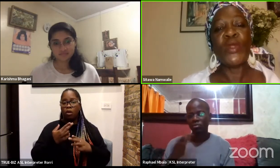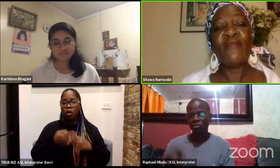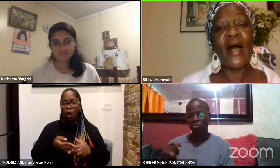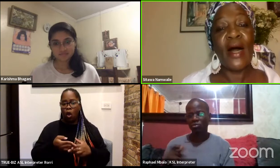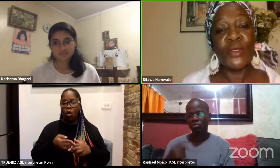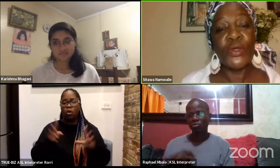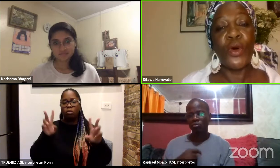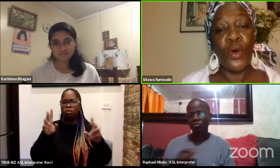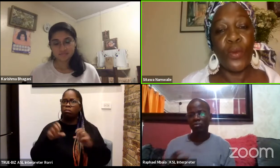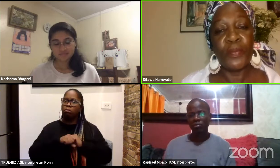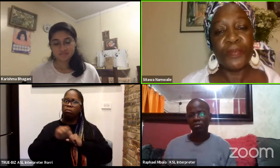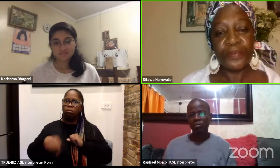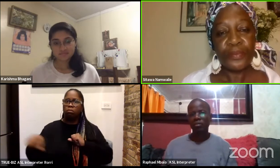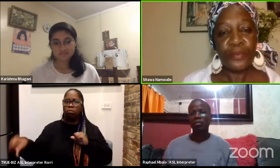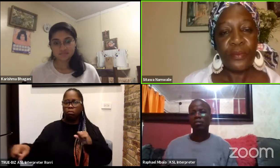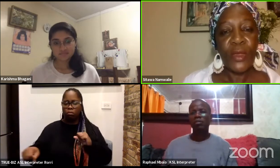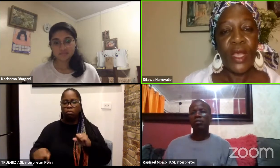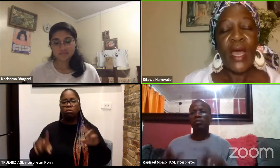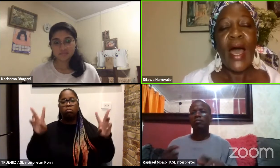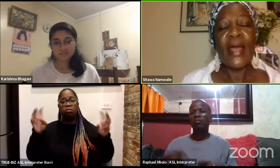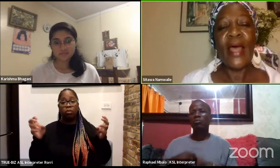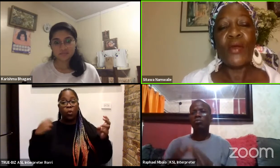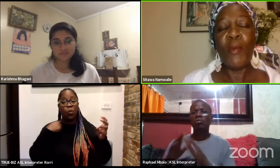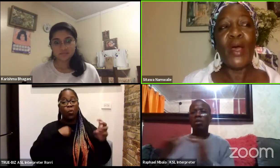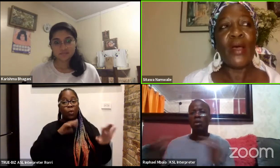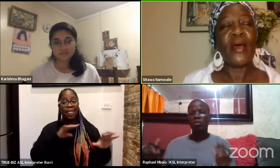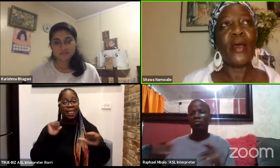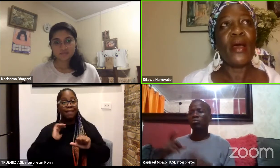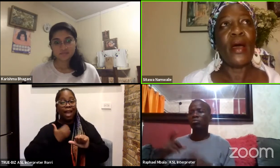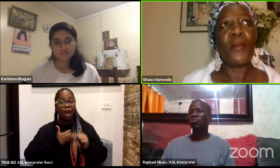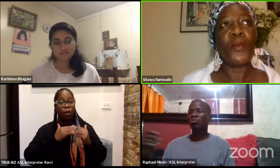"We Leave Our House to Go Home", and I remember